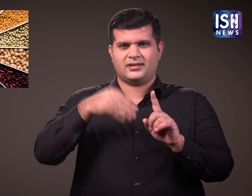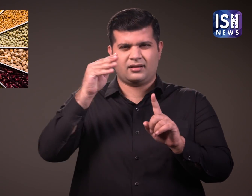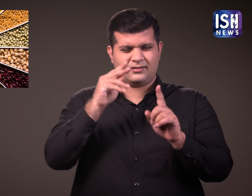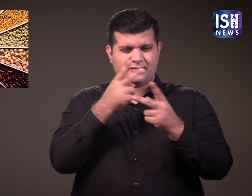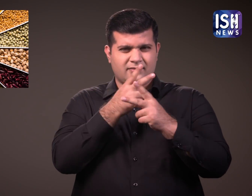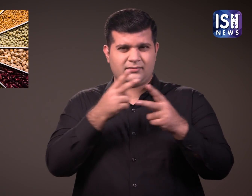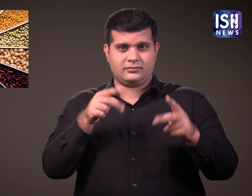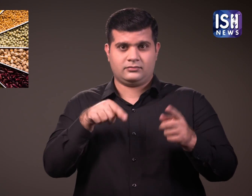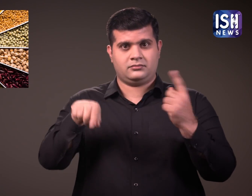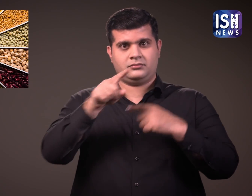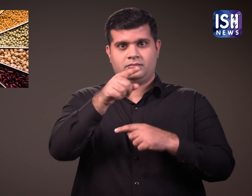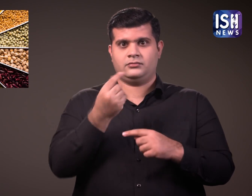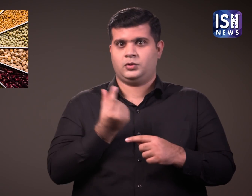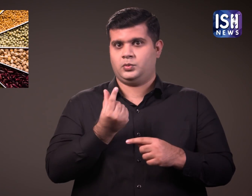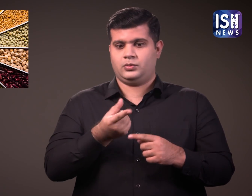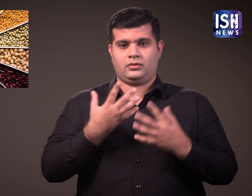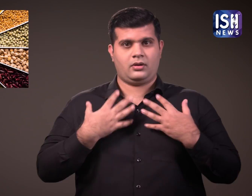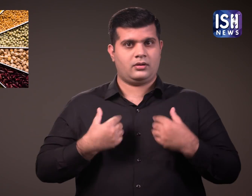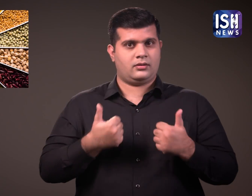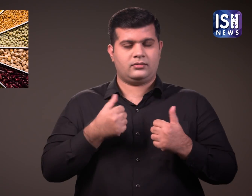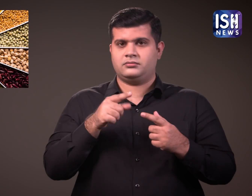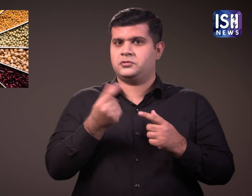These dals are very healthy.